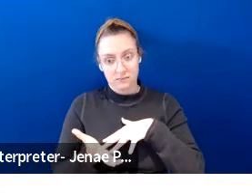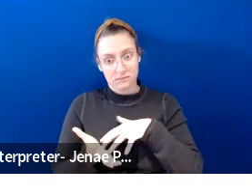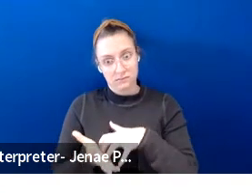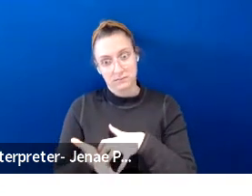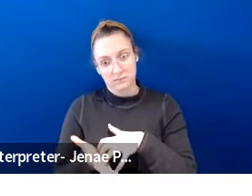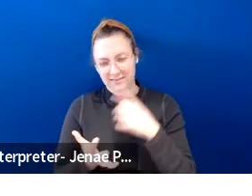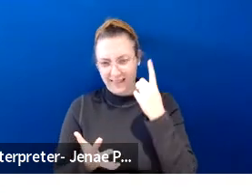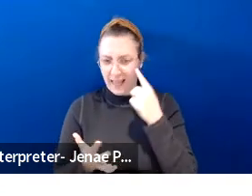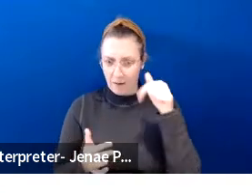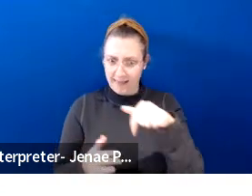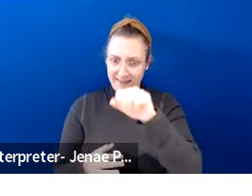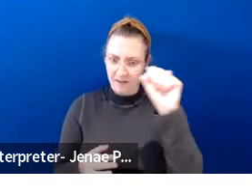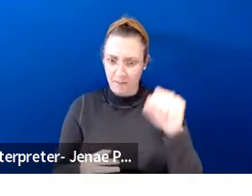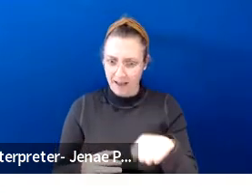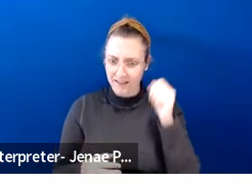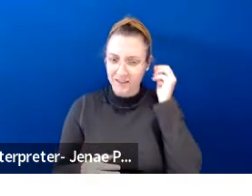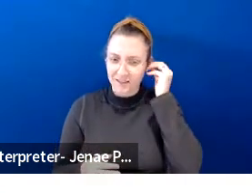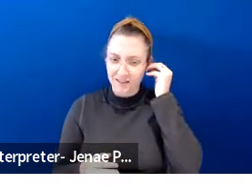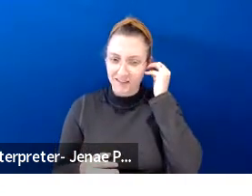and then me, my shirt at the very start really